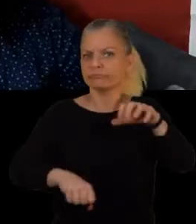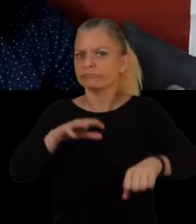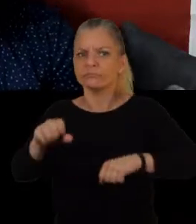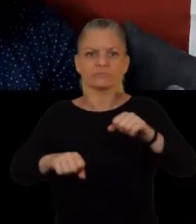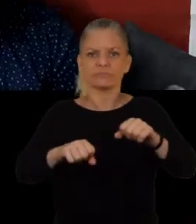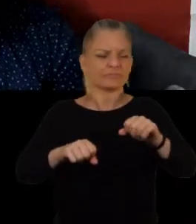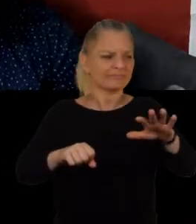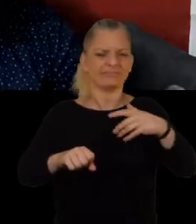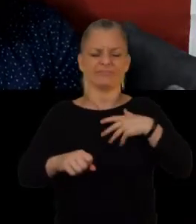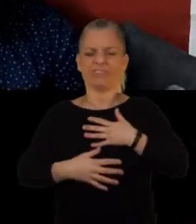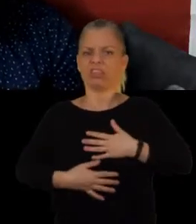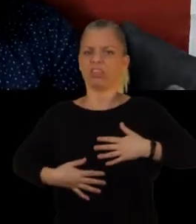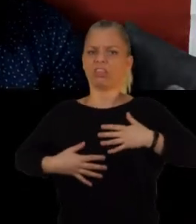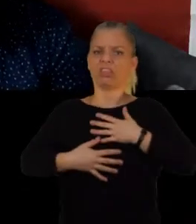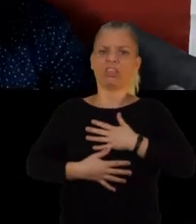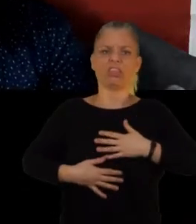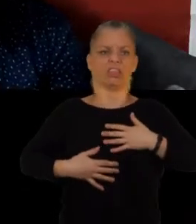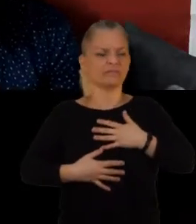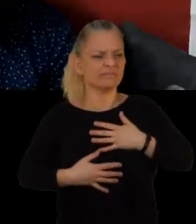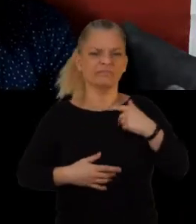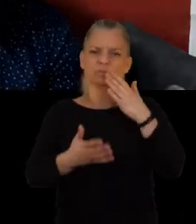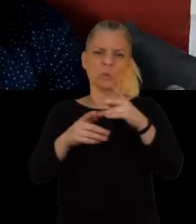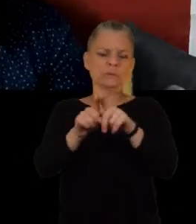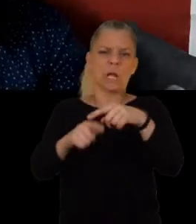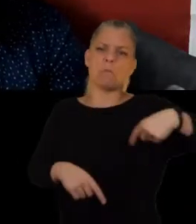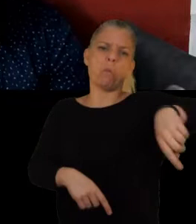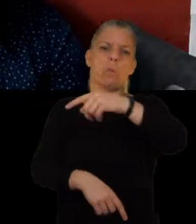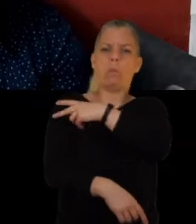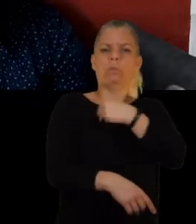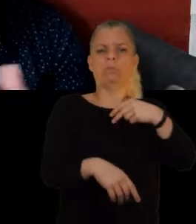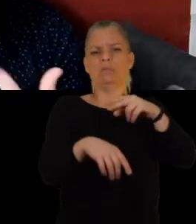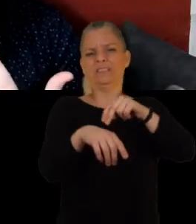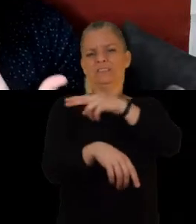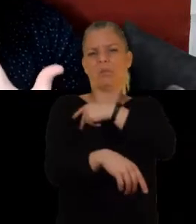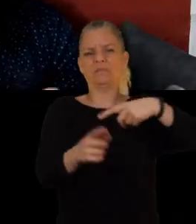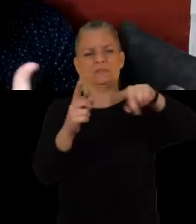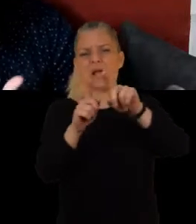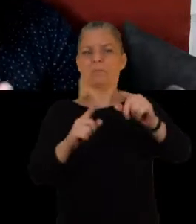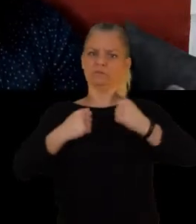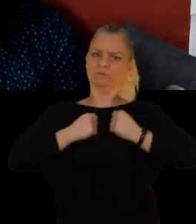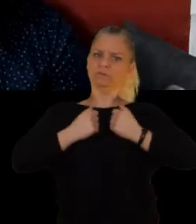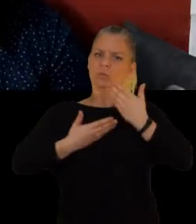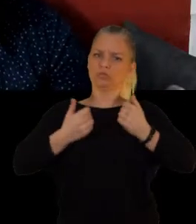and um really quickly i got a bit disenchanted and i'm sure that's not for every police officer